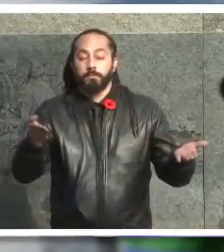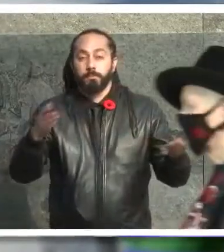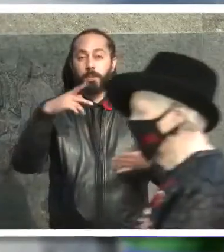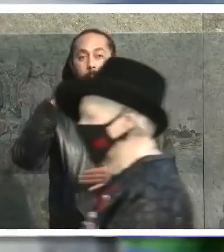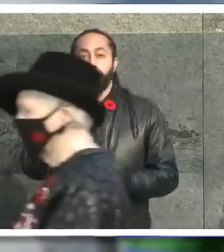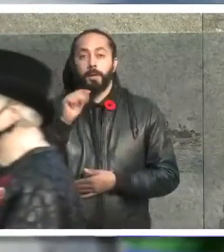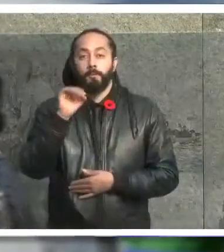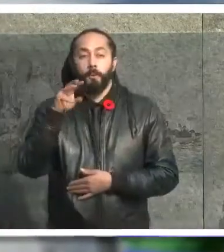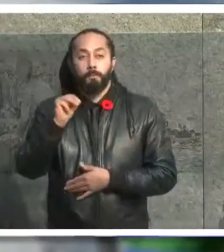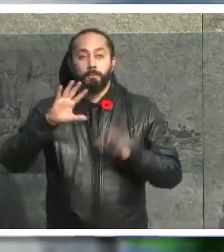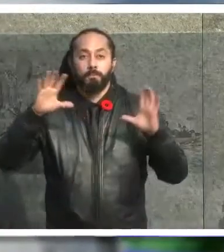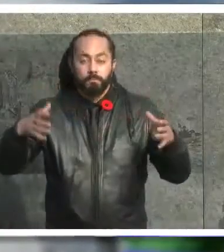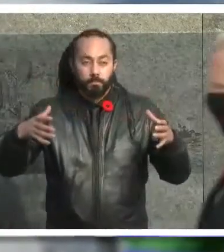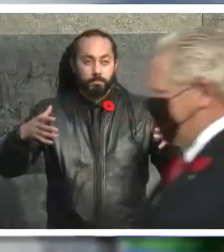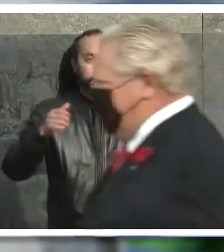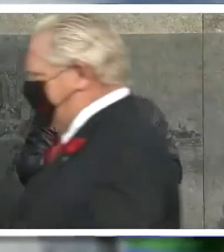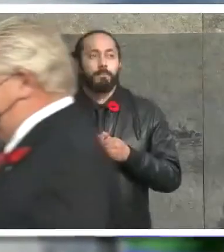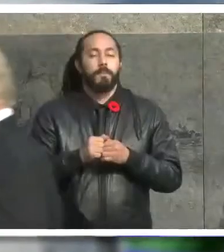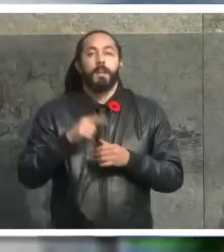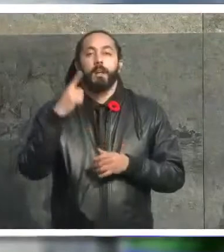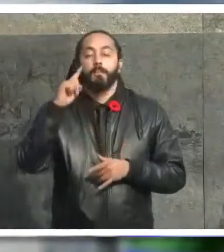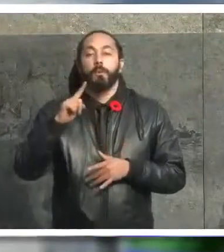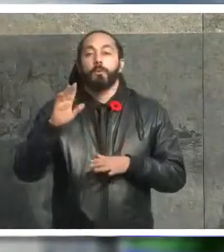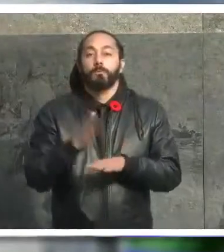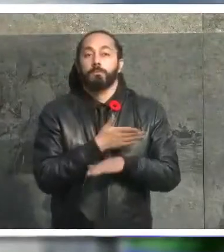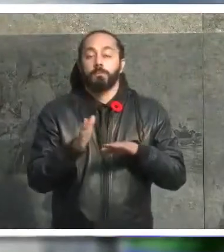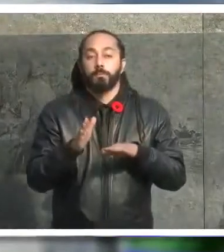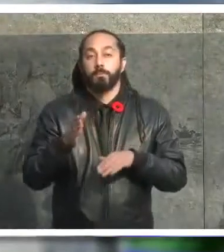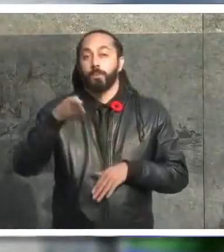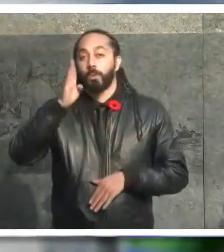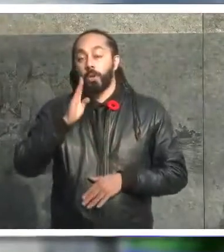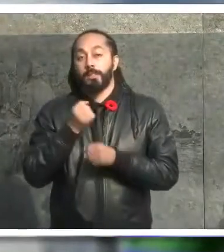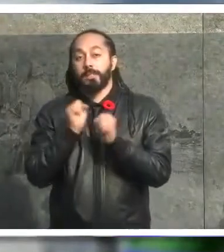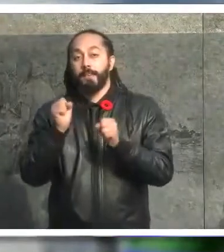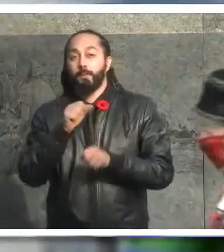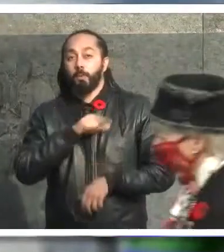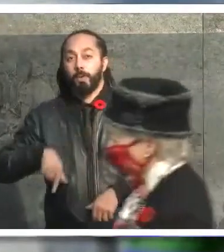Ladies and gentlemen, if you are able please stand for the regal salute